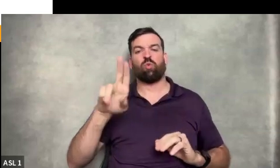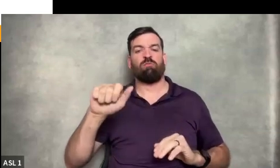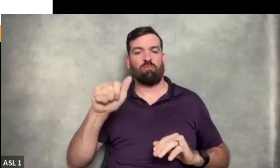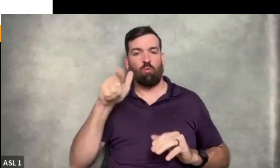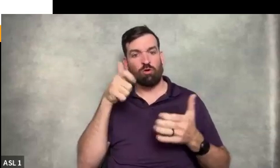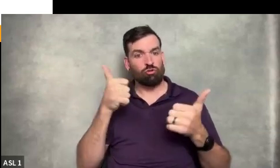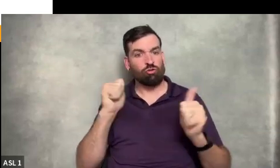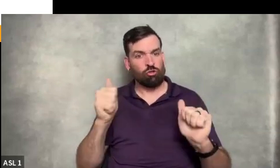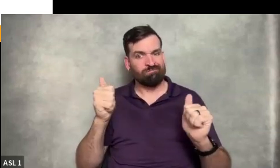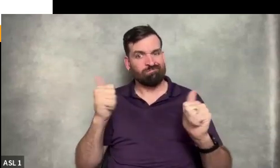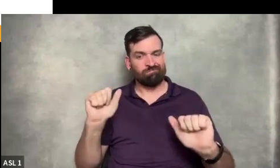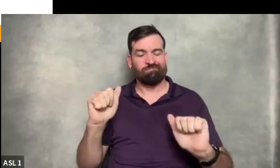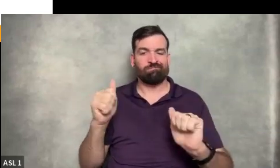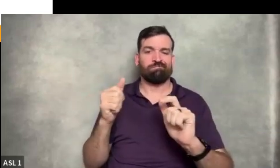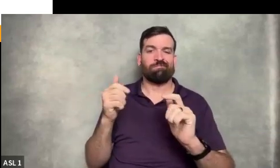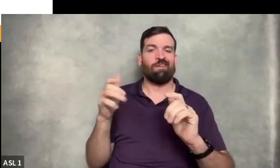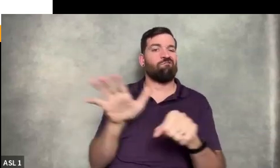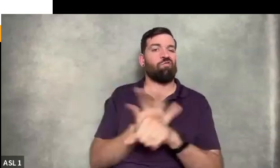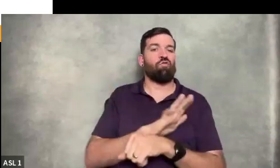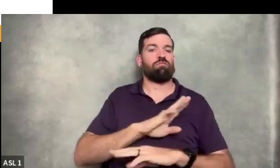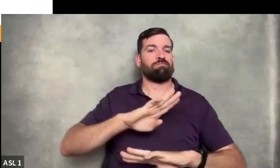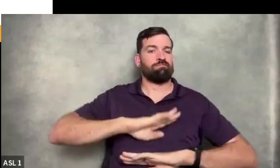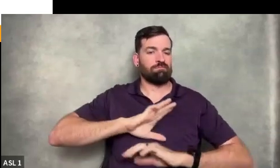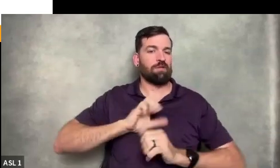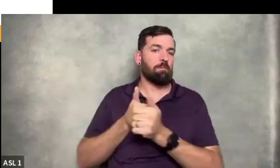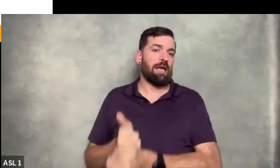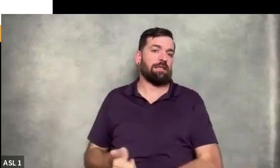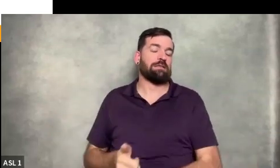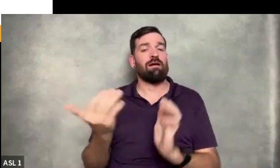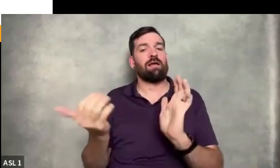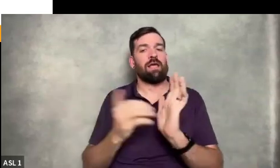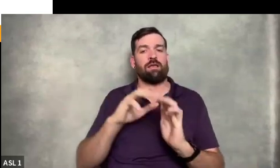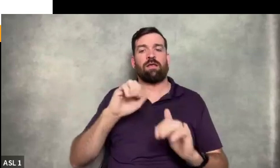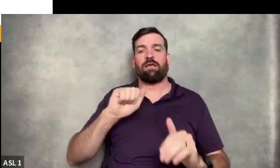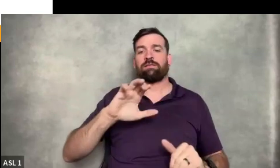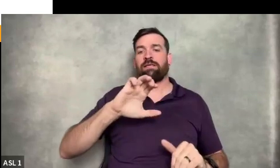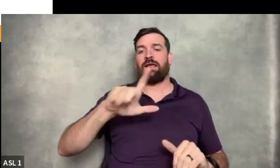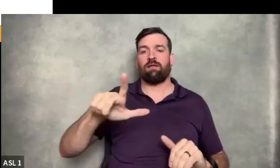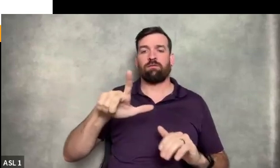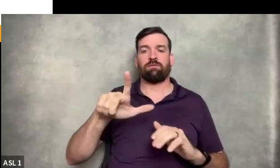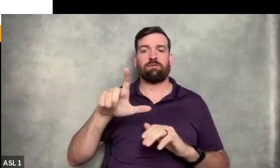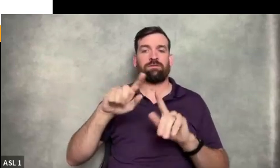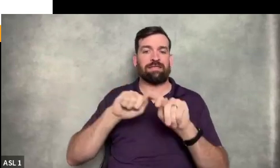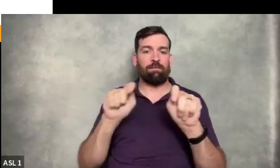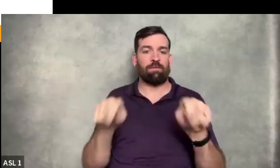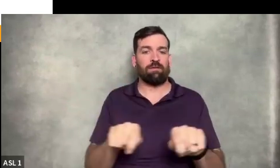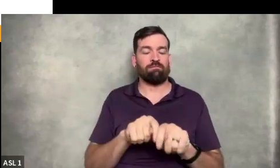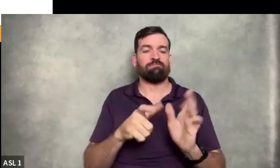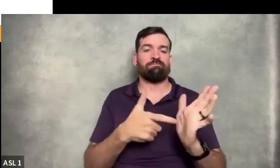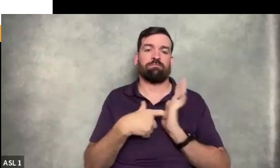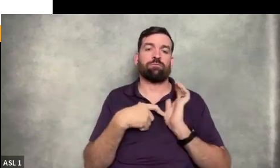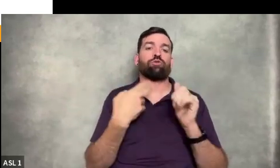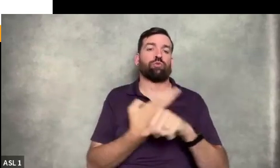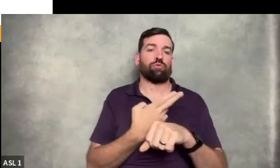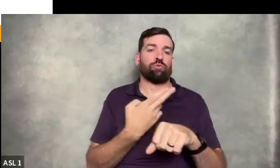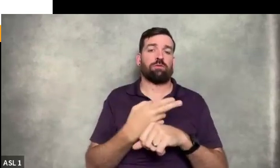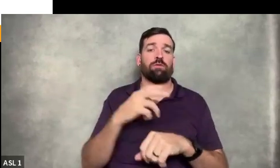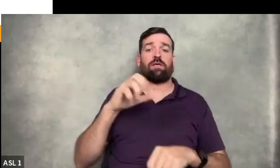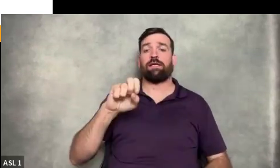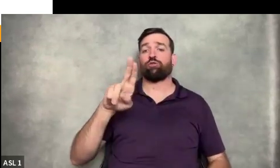at achieving full compliance and, again, ACL's template must be used. The SUA will complete the